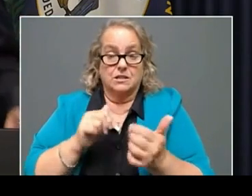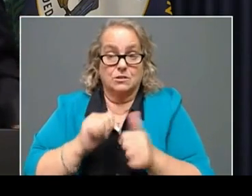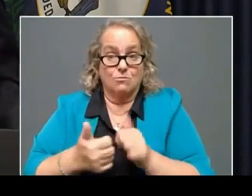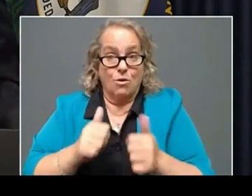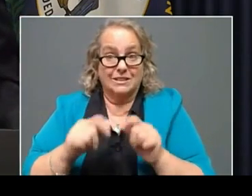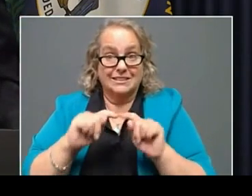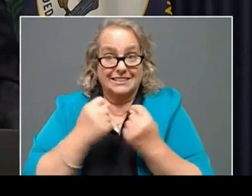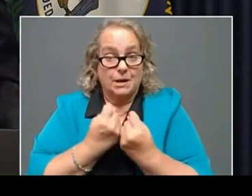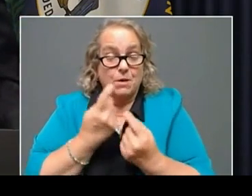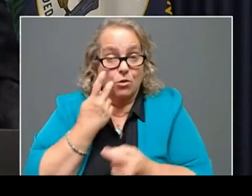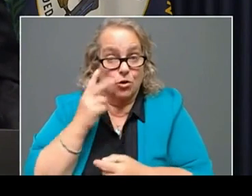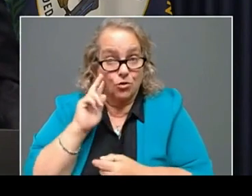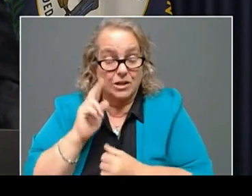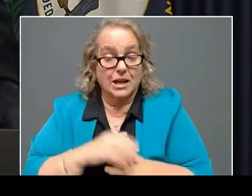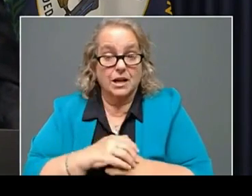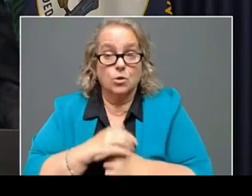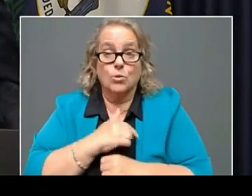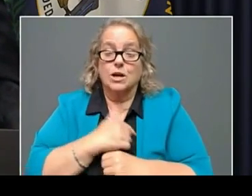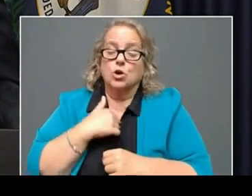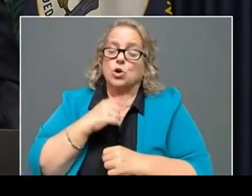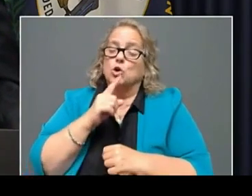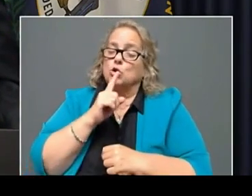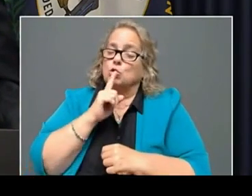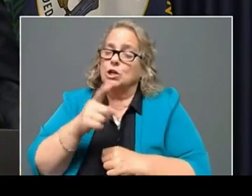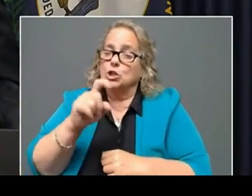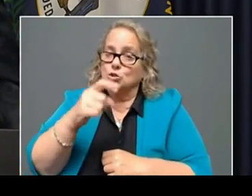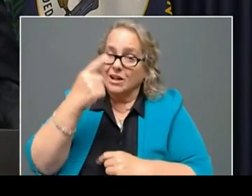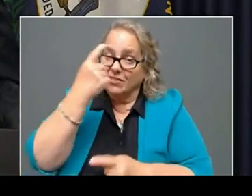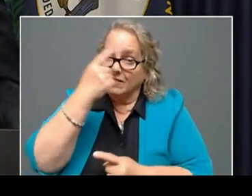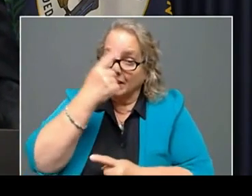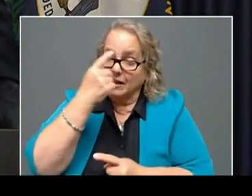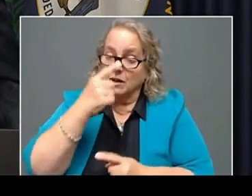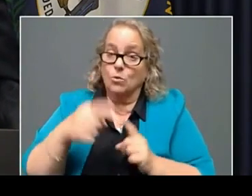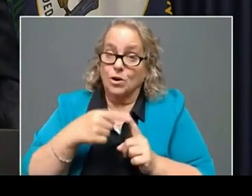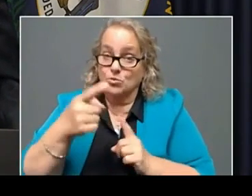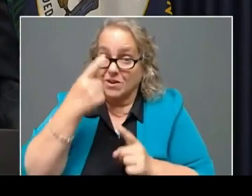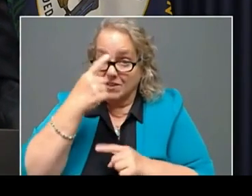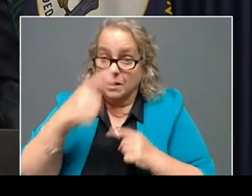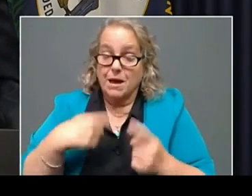Um, we really ought to think when we're, when we're thinking about schools about